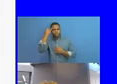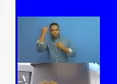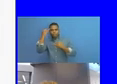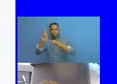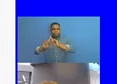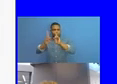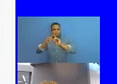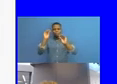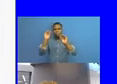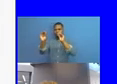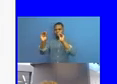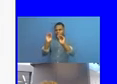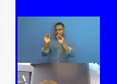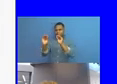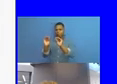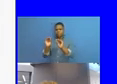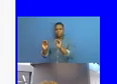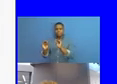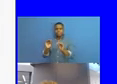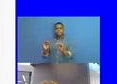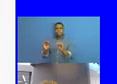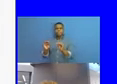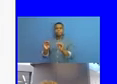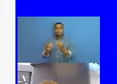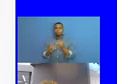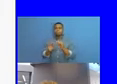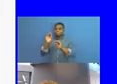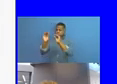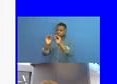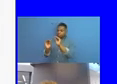that you want to bring about individually? And if you fill in the exercise, you will find a number